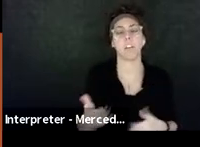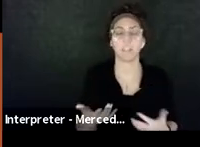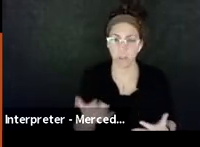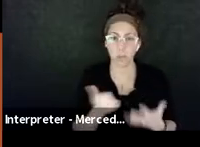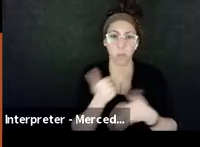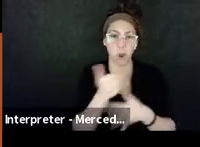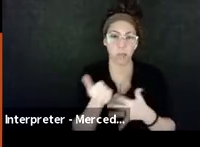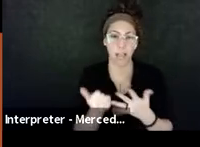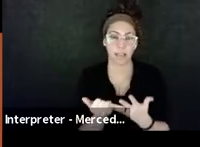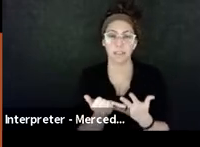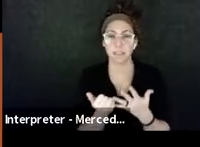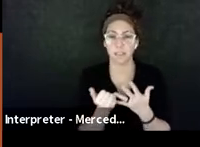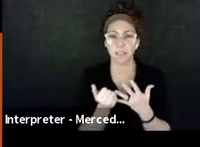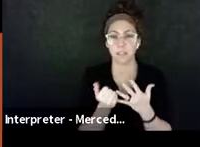maria.rodriguez: More of the permanent supportive housing programs because